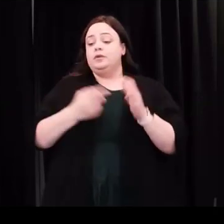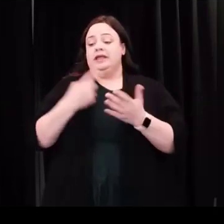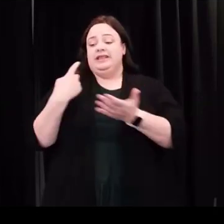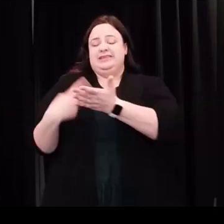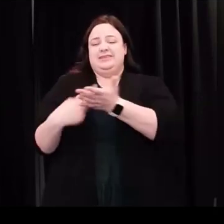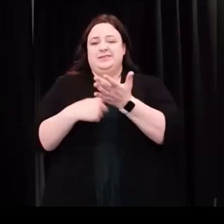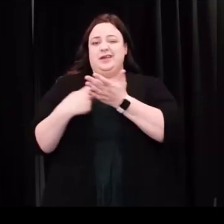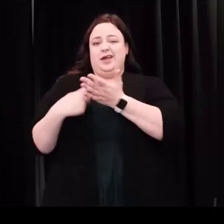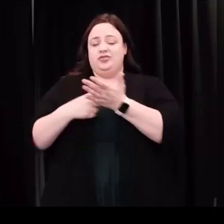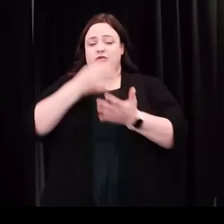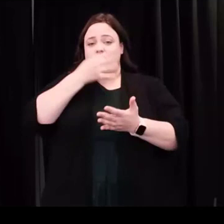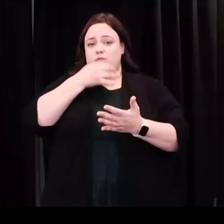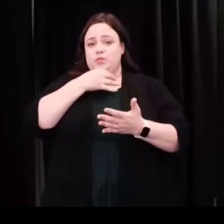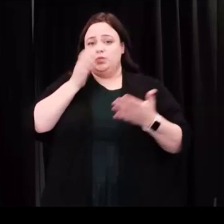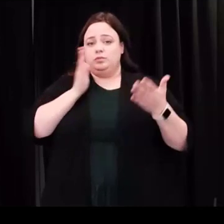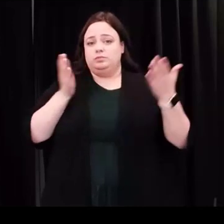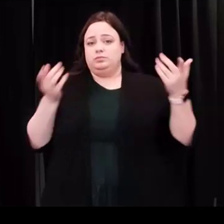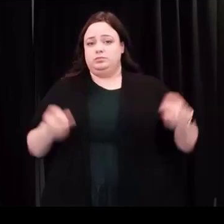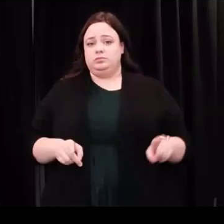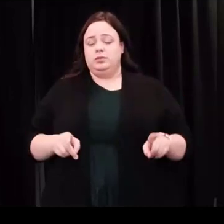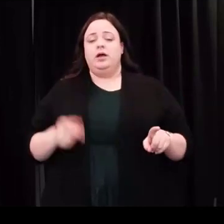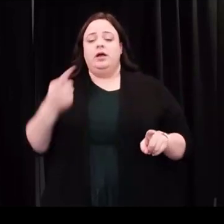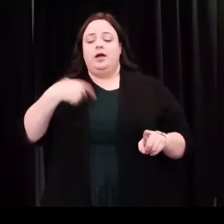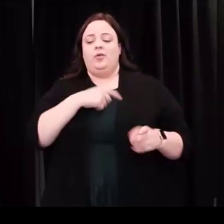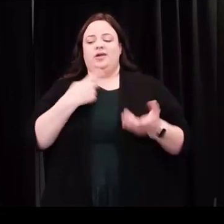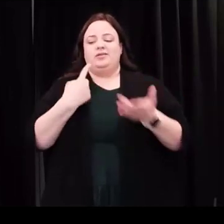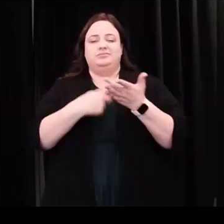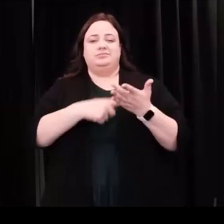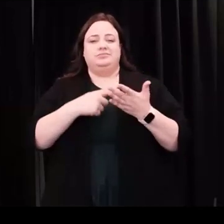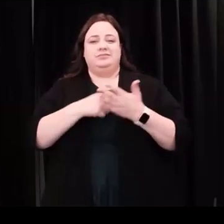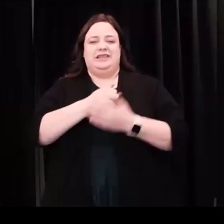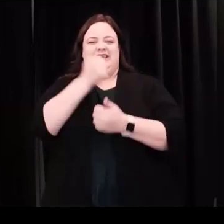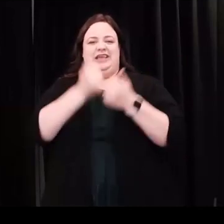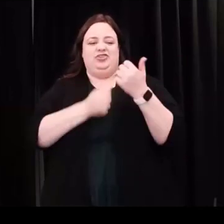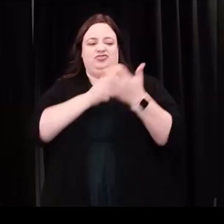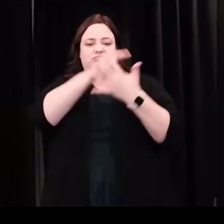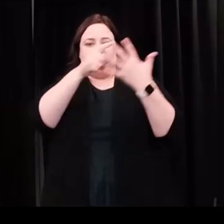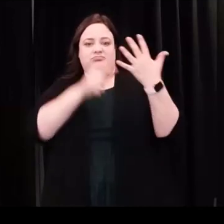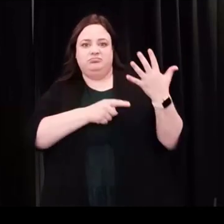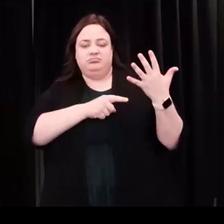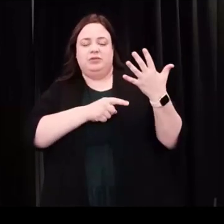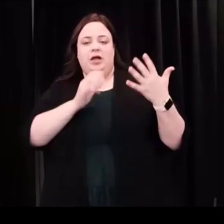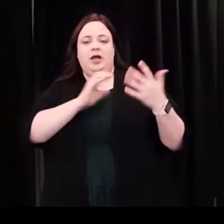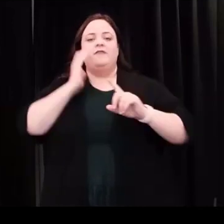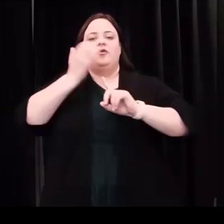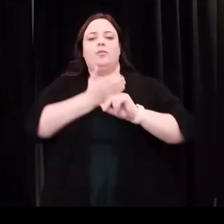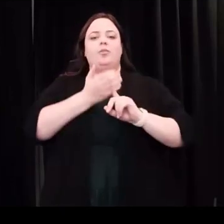that's coming. We're going to go through each of these personas and I would, we would love for